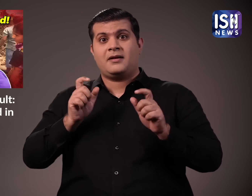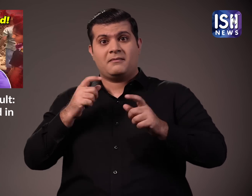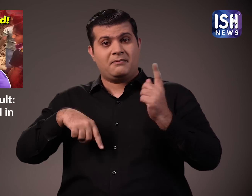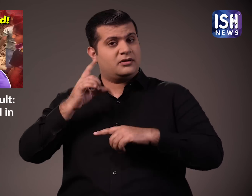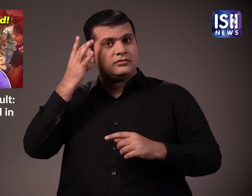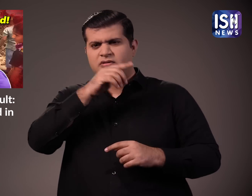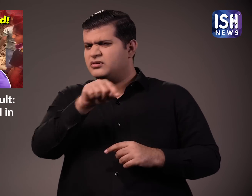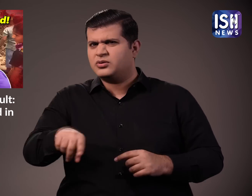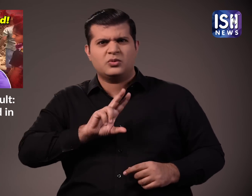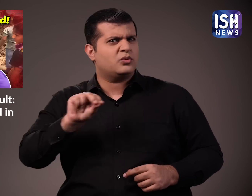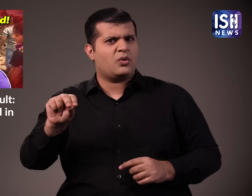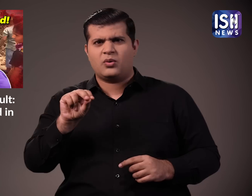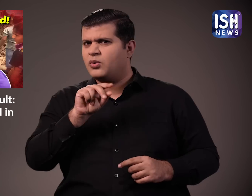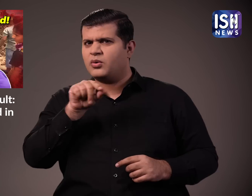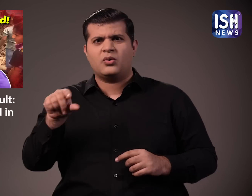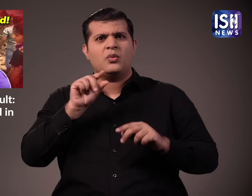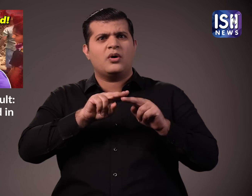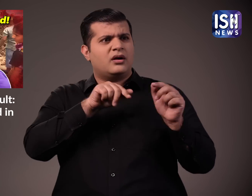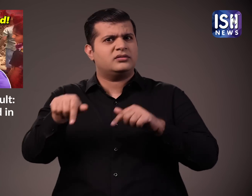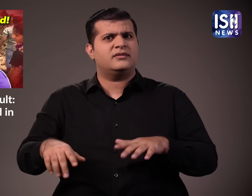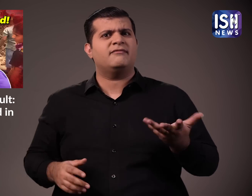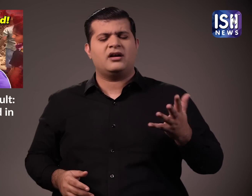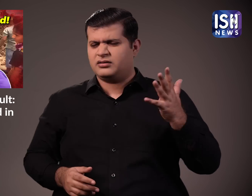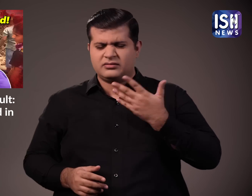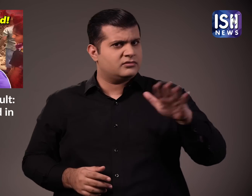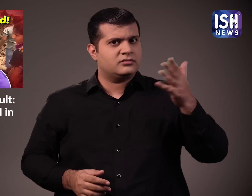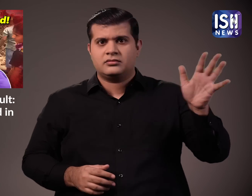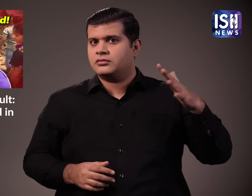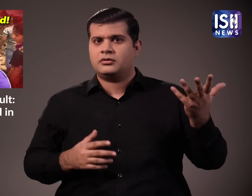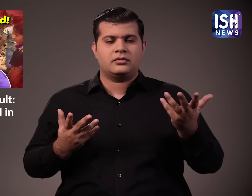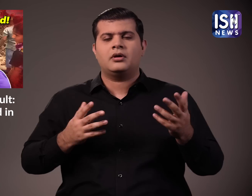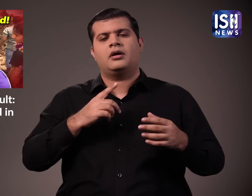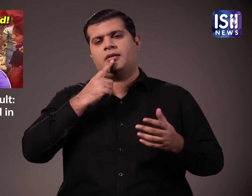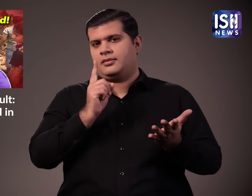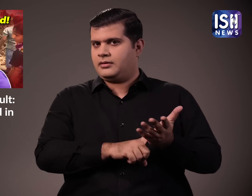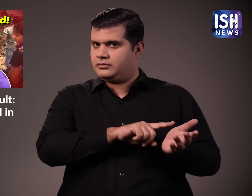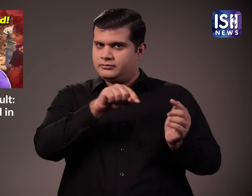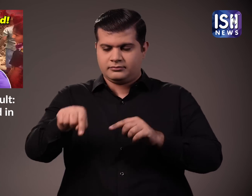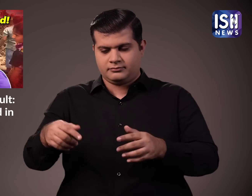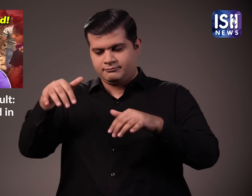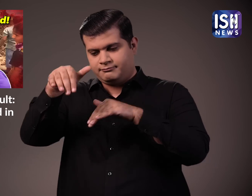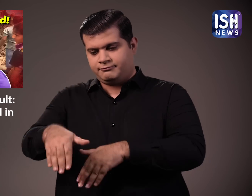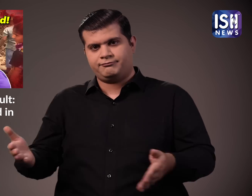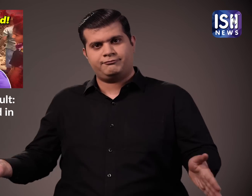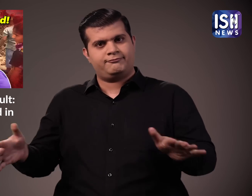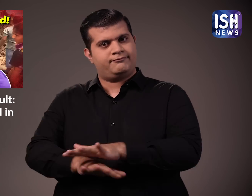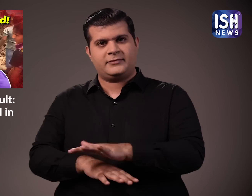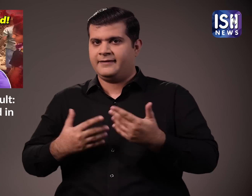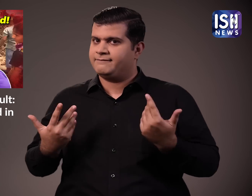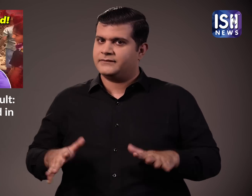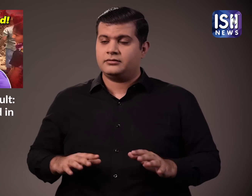The locals refused to allow Akshay to be buried there. But finally Akshay was buried.